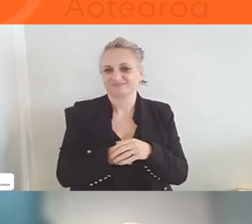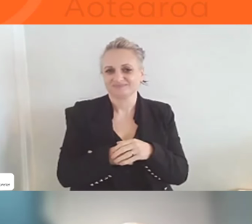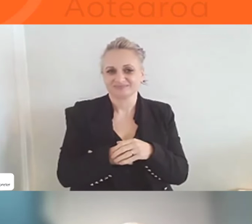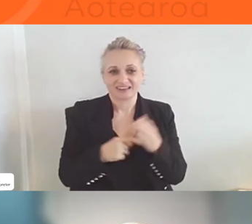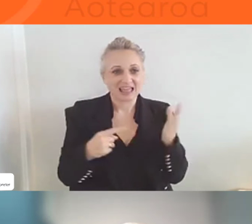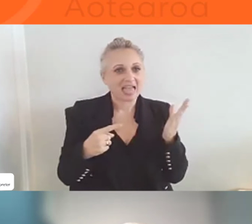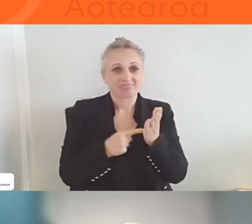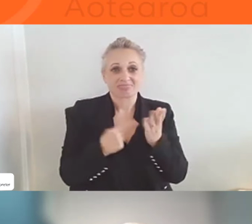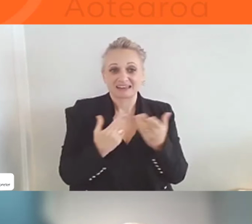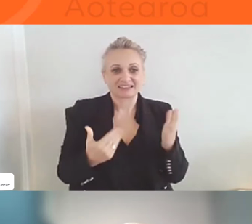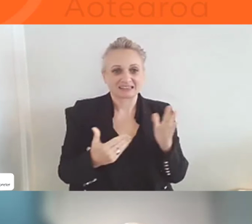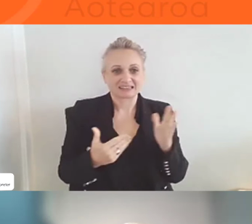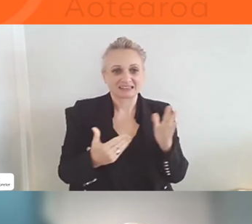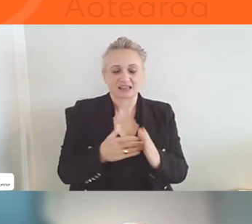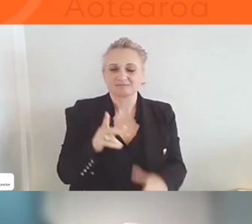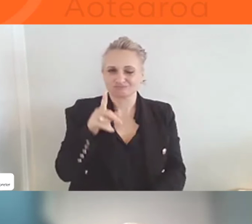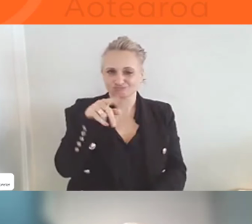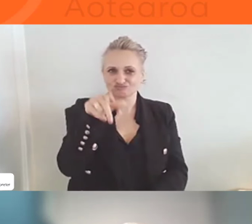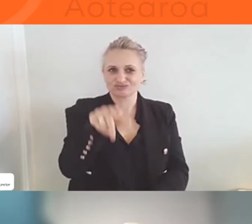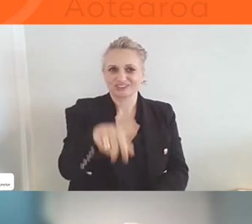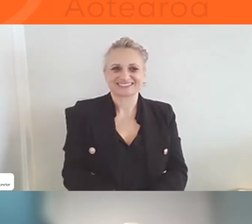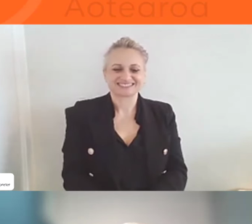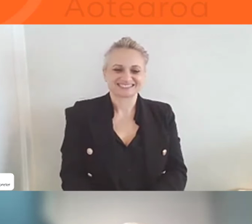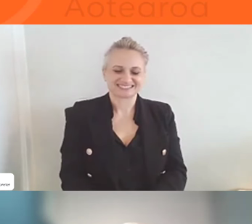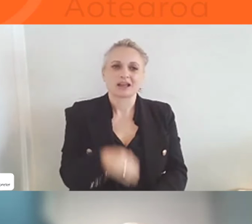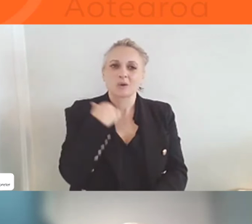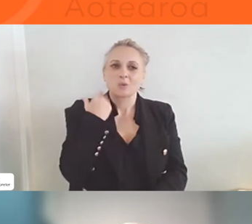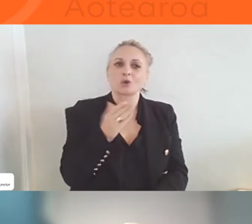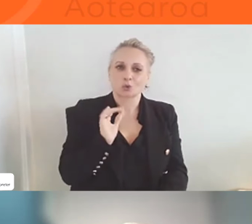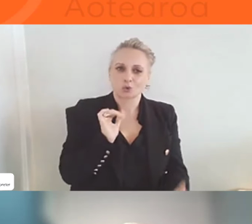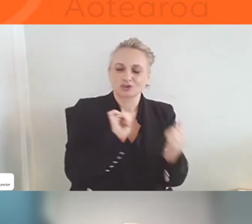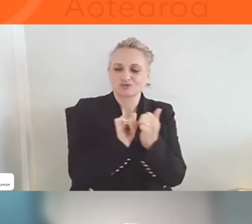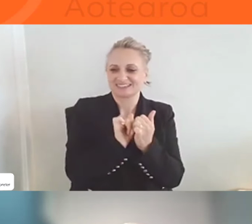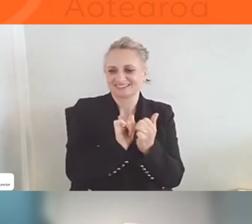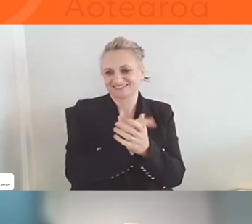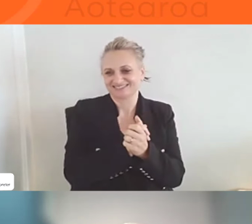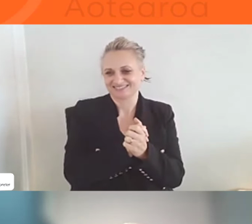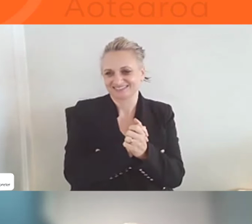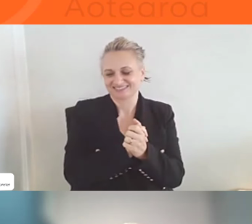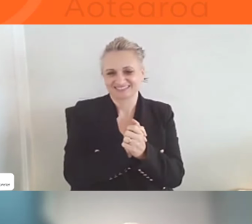you're probably right there. I was just thinking, university was